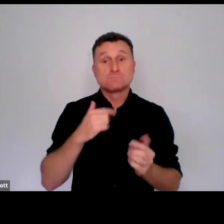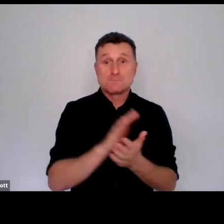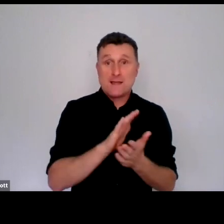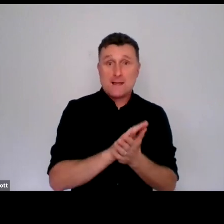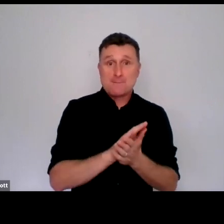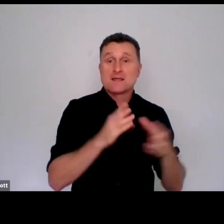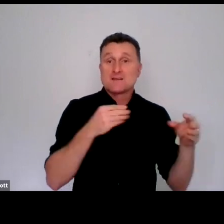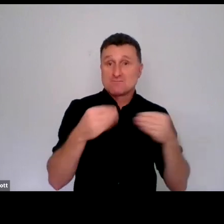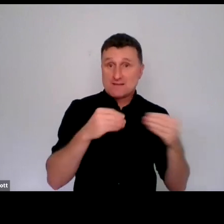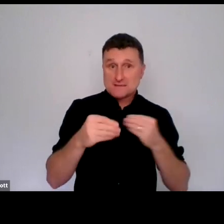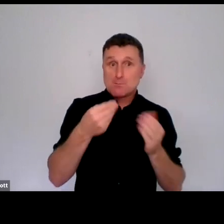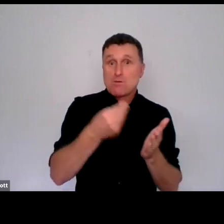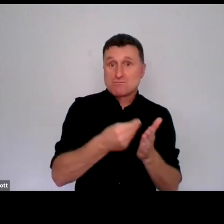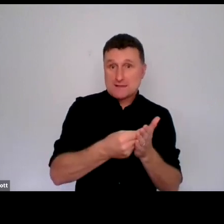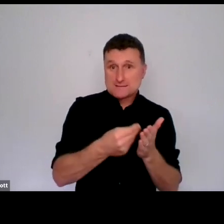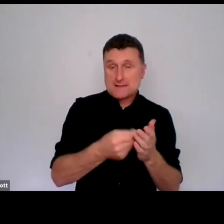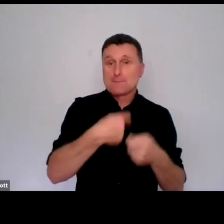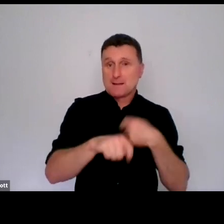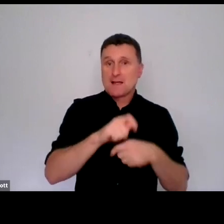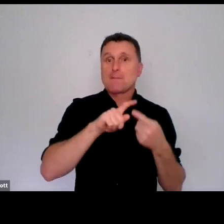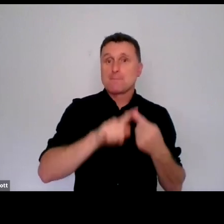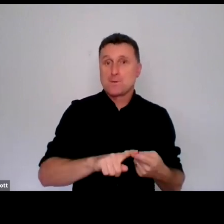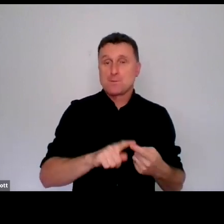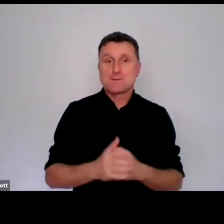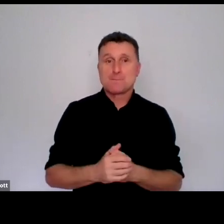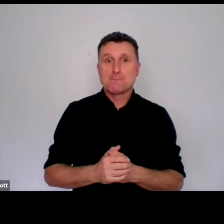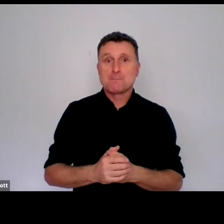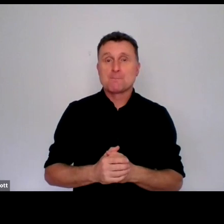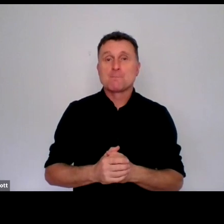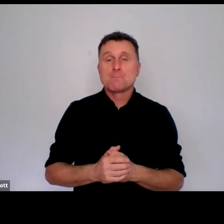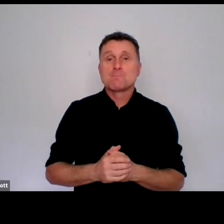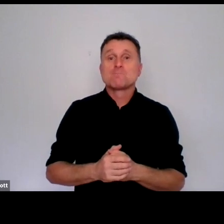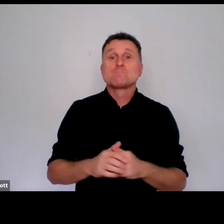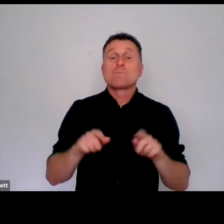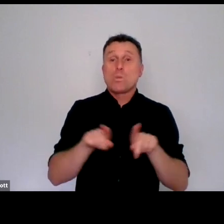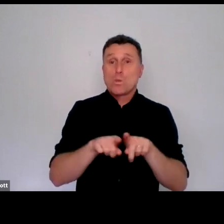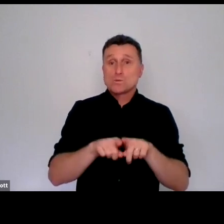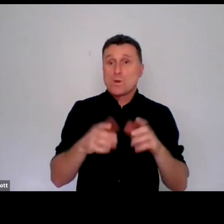will now be permanent. We also have a policy work programme with existing commitments